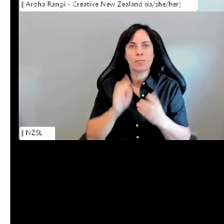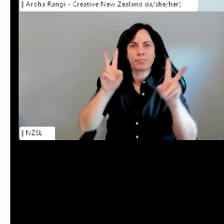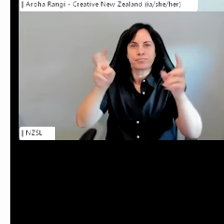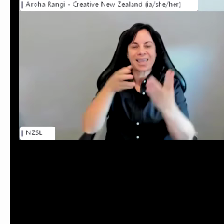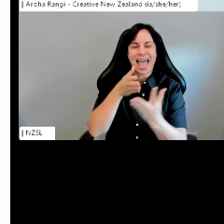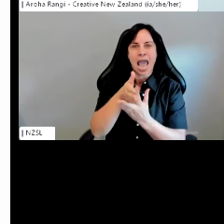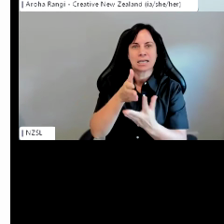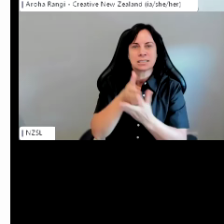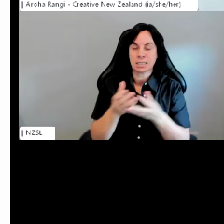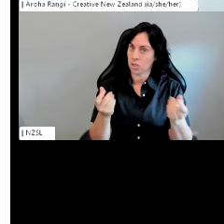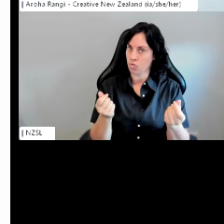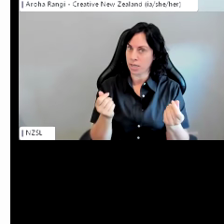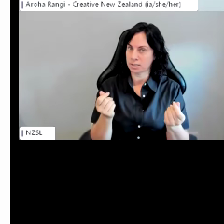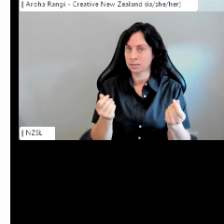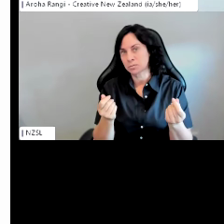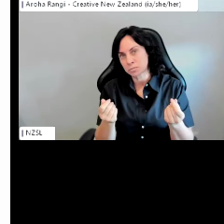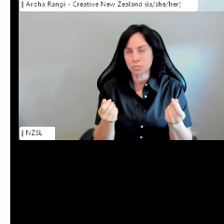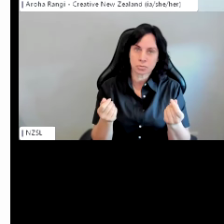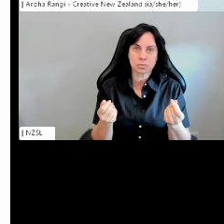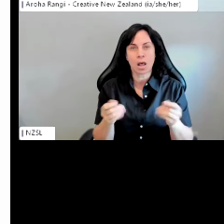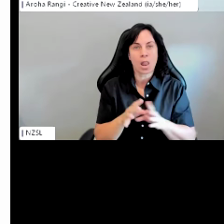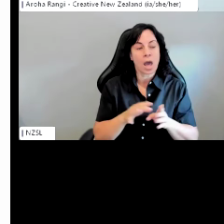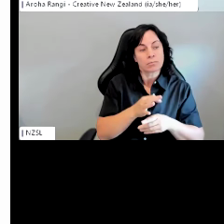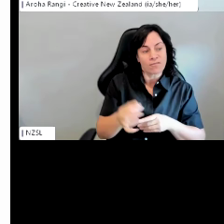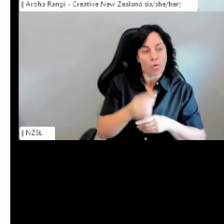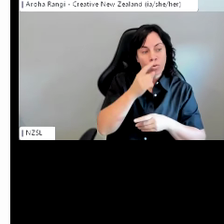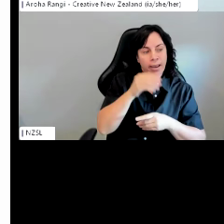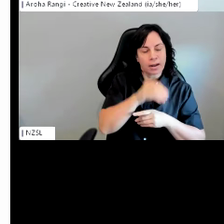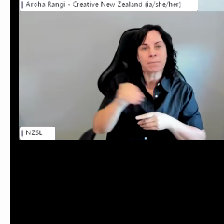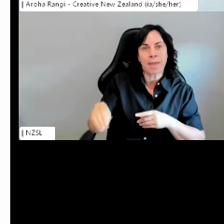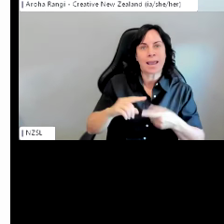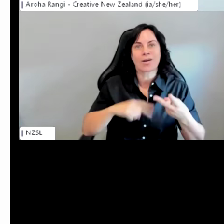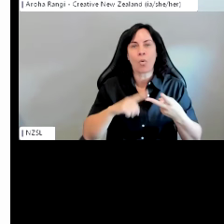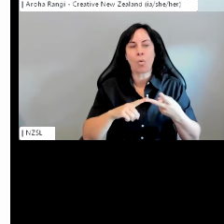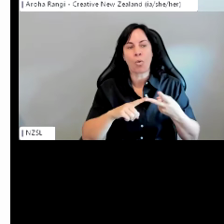can be paid what what you want, but can sometimes be set as a lower price. And it it's uh they're